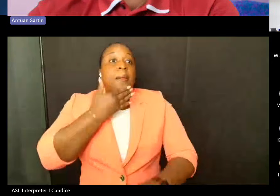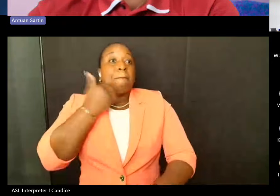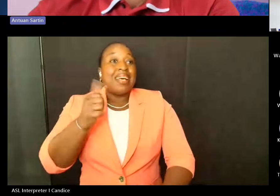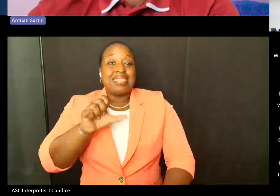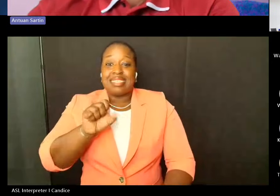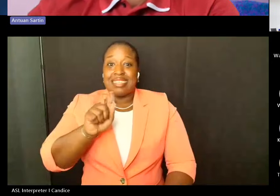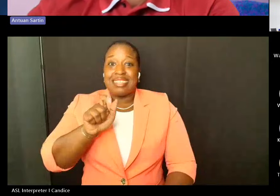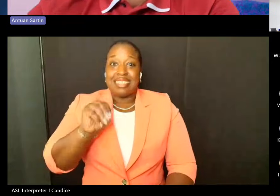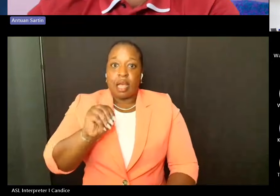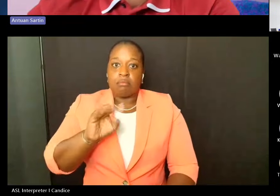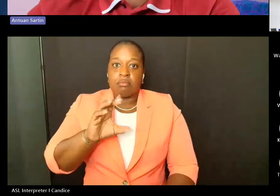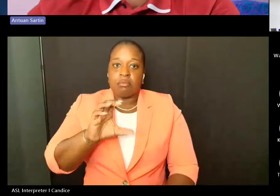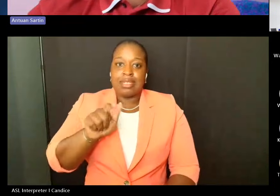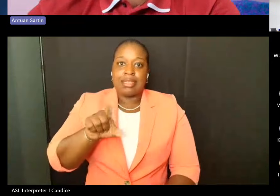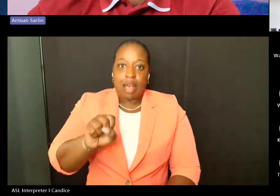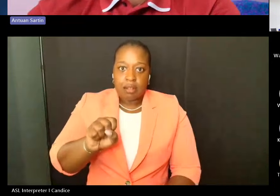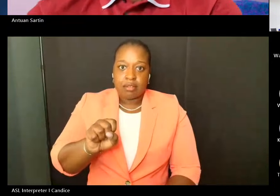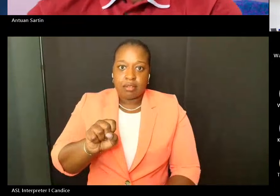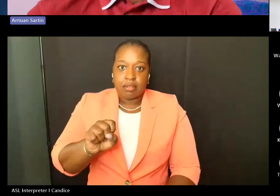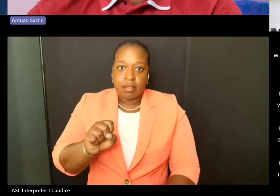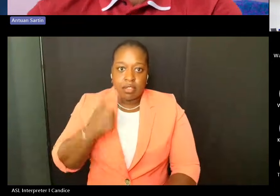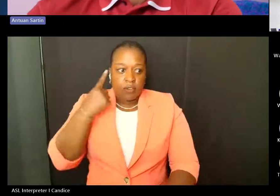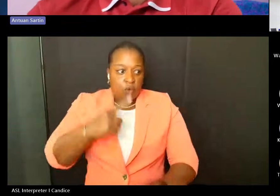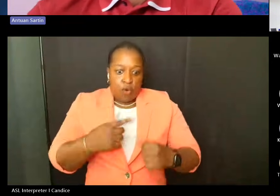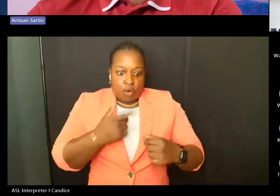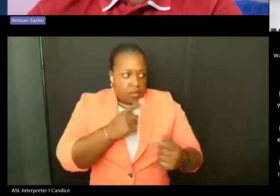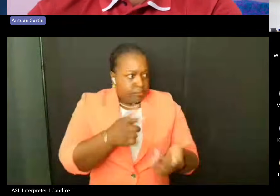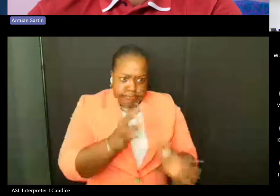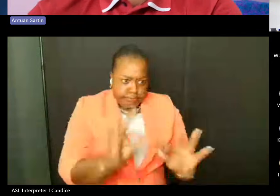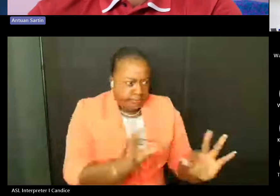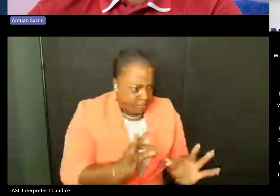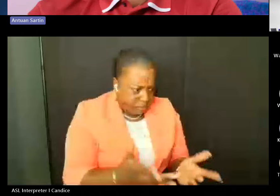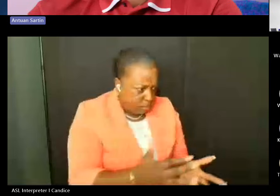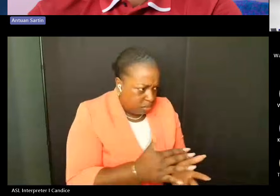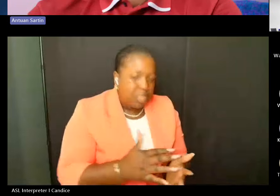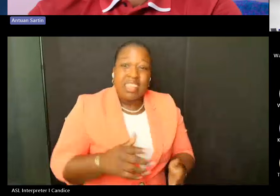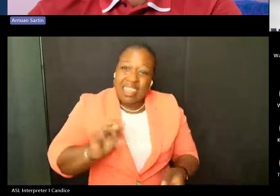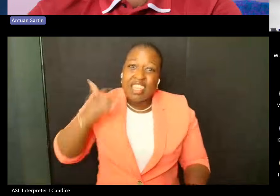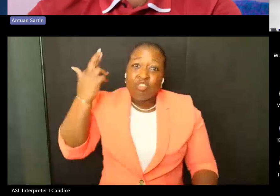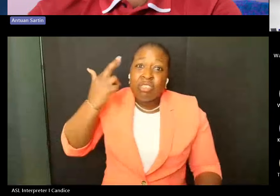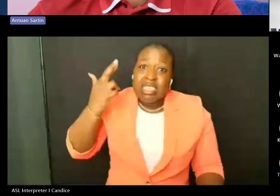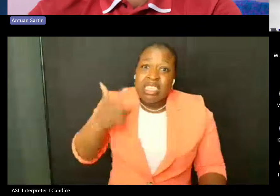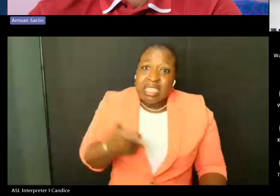And in the midst of that, a lot of our doctors were worried about the prep that they would